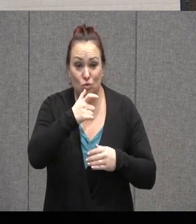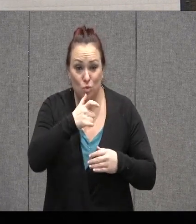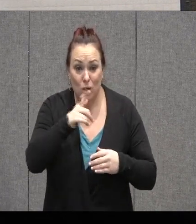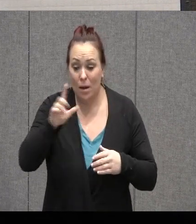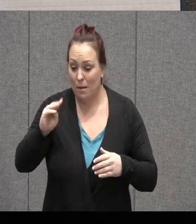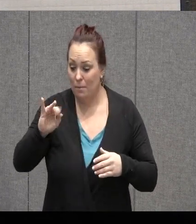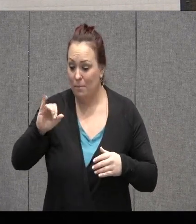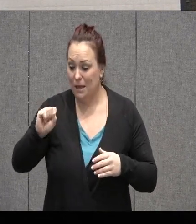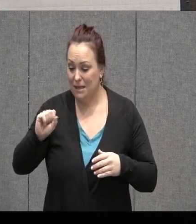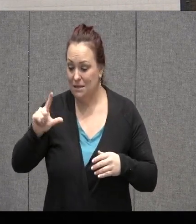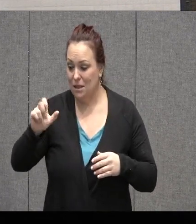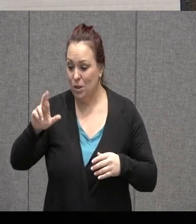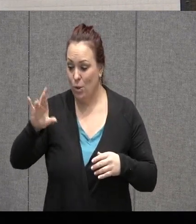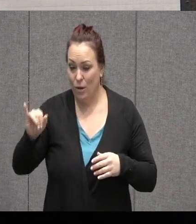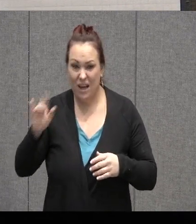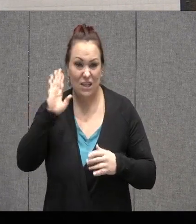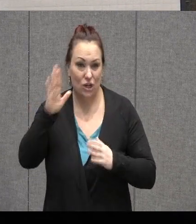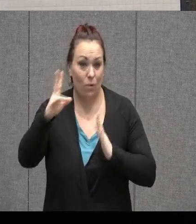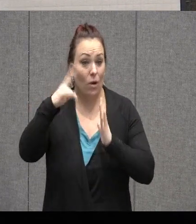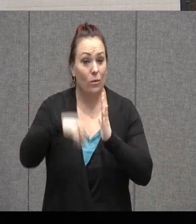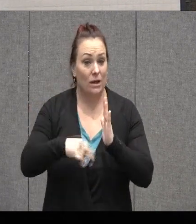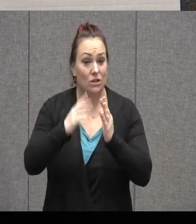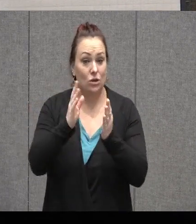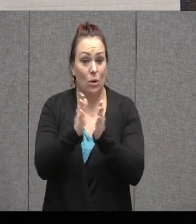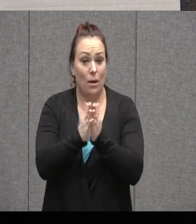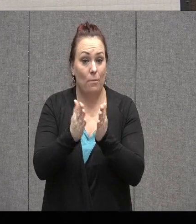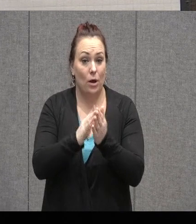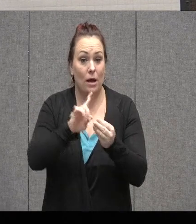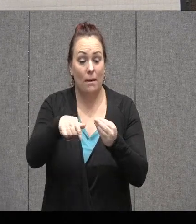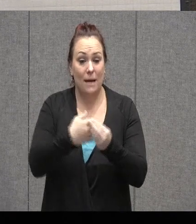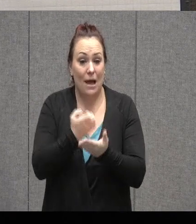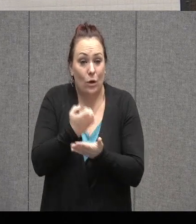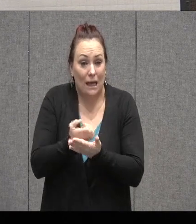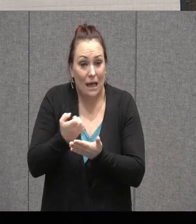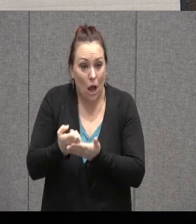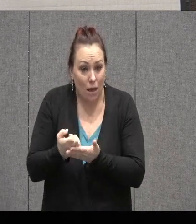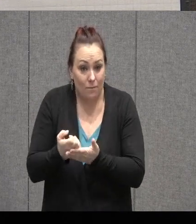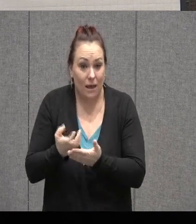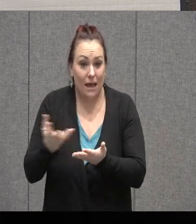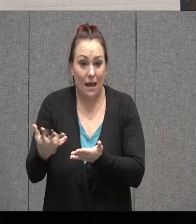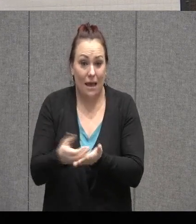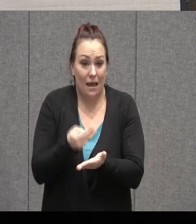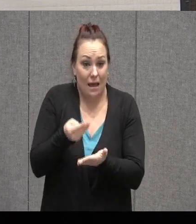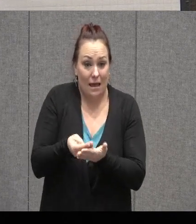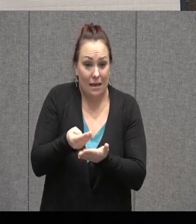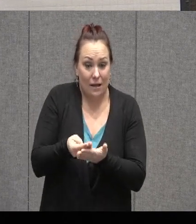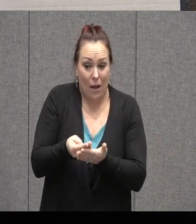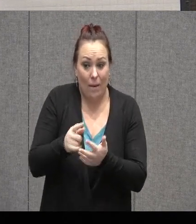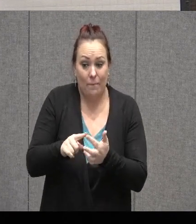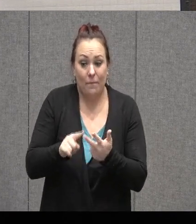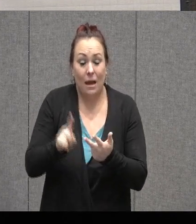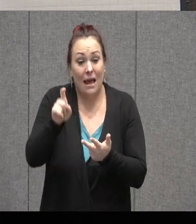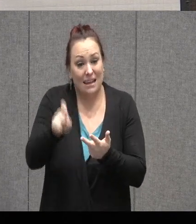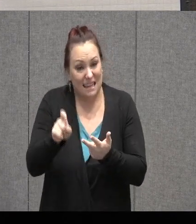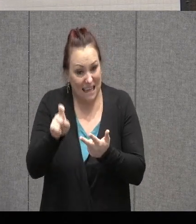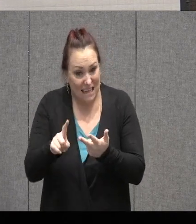and she's gonna read you a book about economy and income, and needs and wants. So, thank you again for joining me